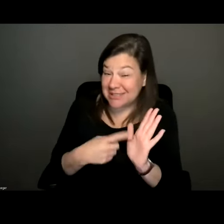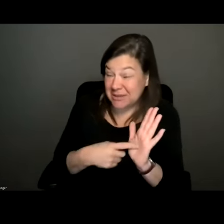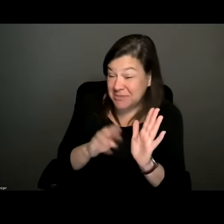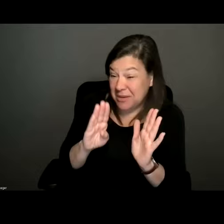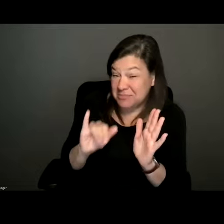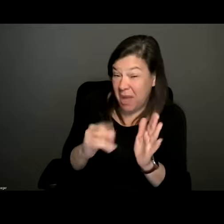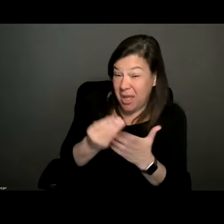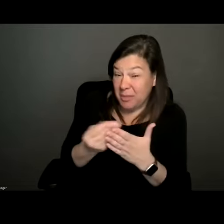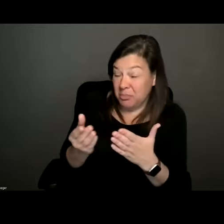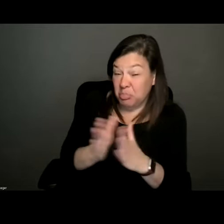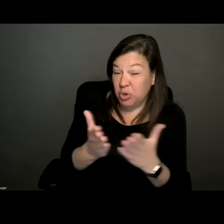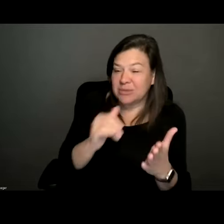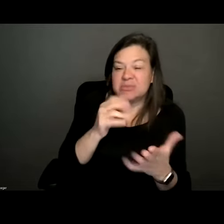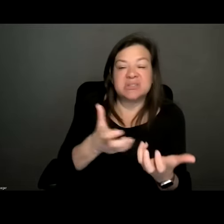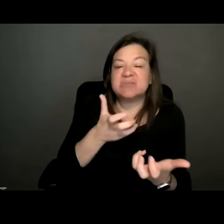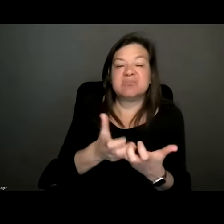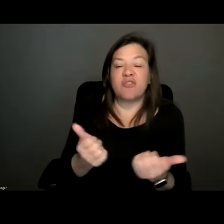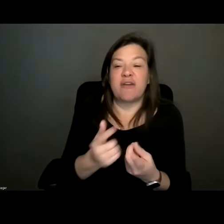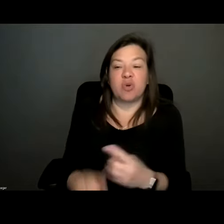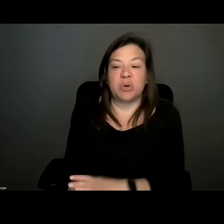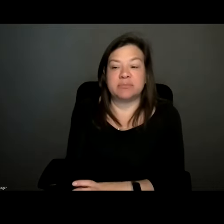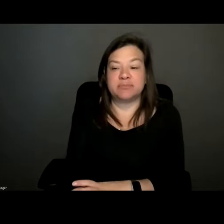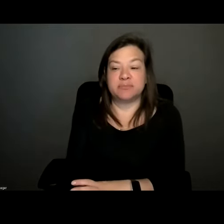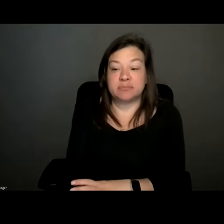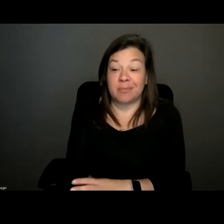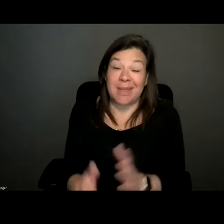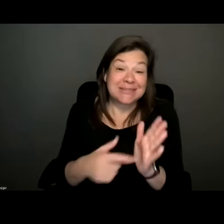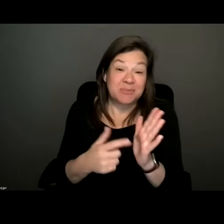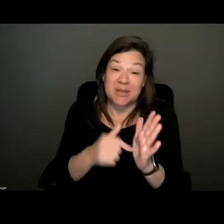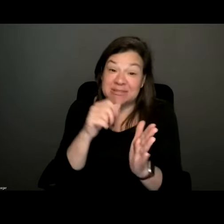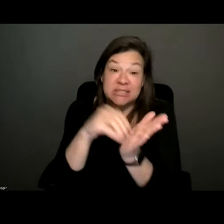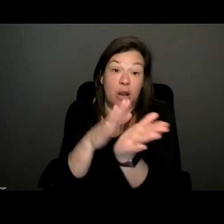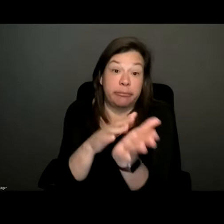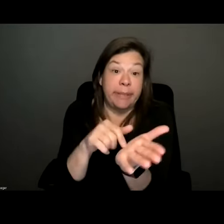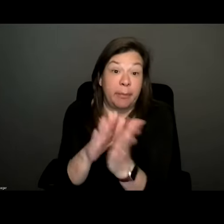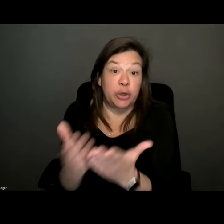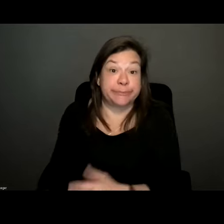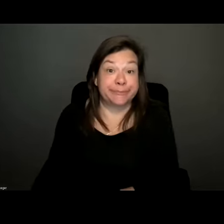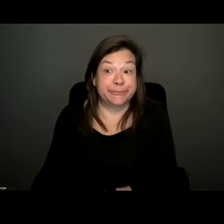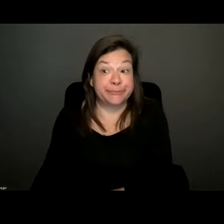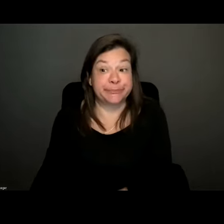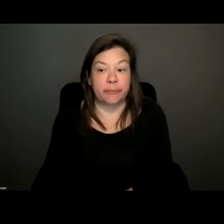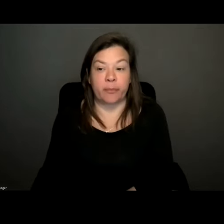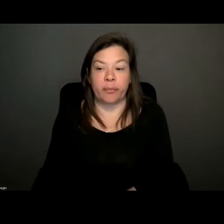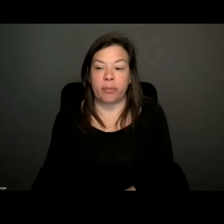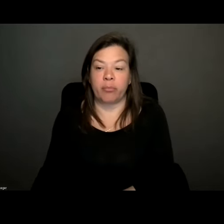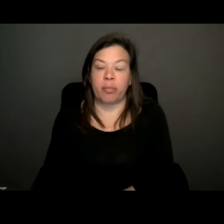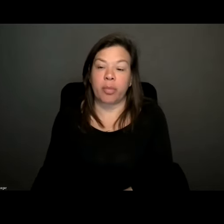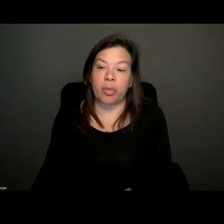for everybody and sometimes it's not written in the book. So I think, you know,